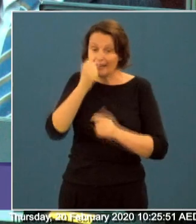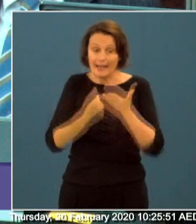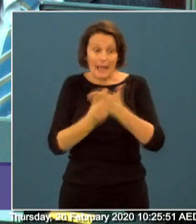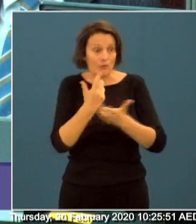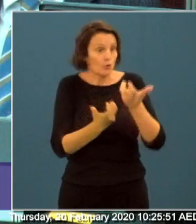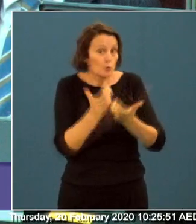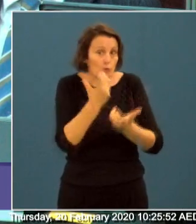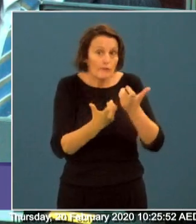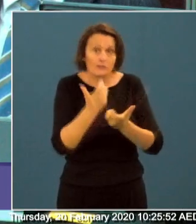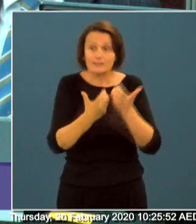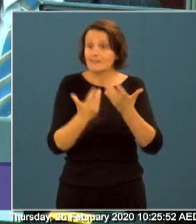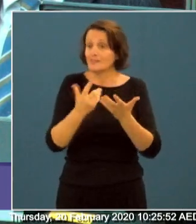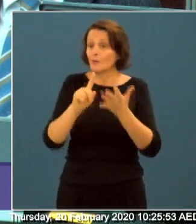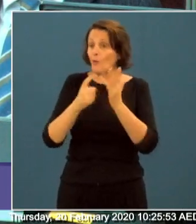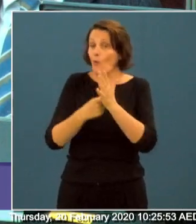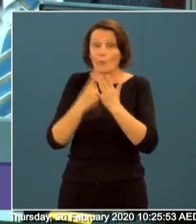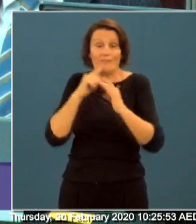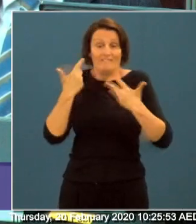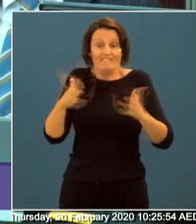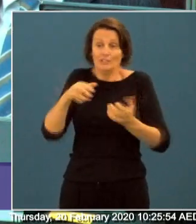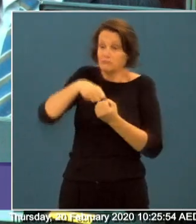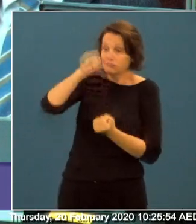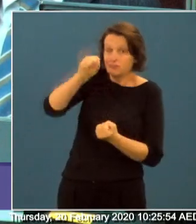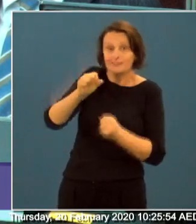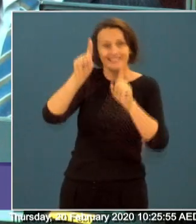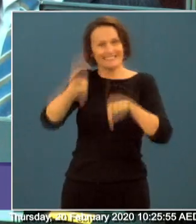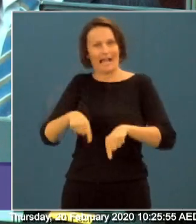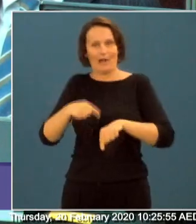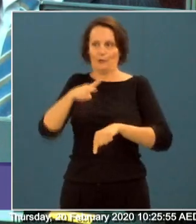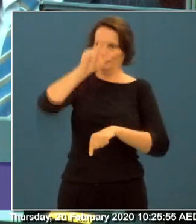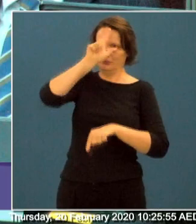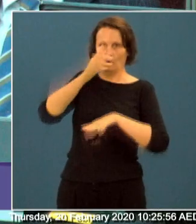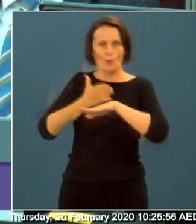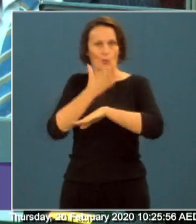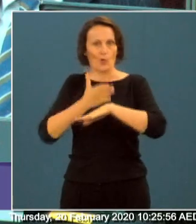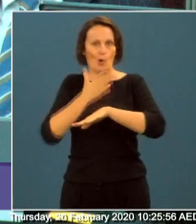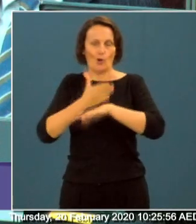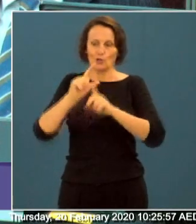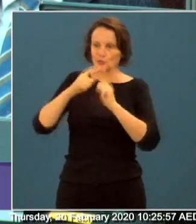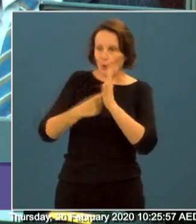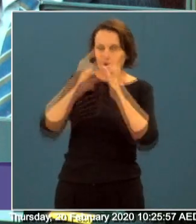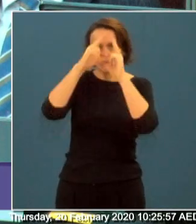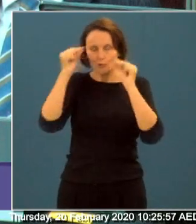as a junior doctor or nurse or other health professional, and further down the track, of course,